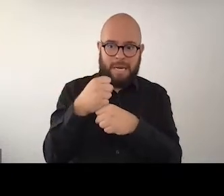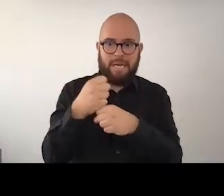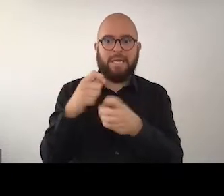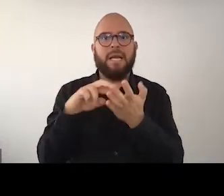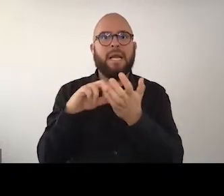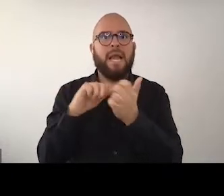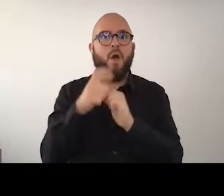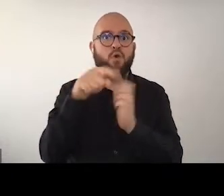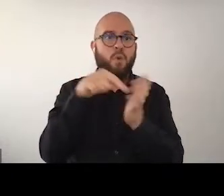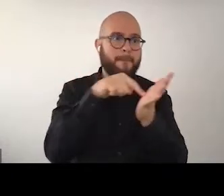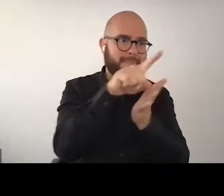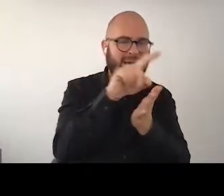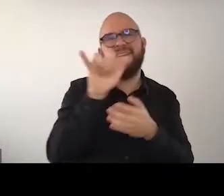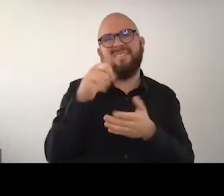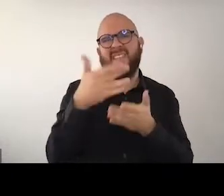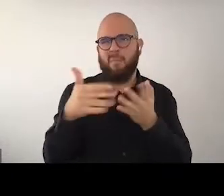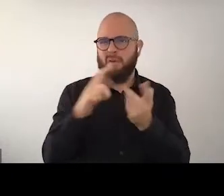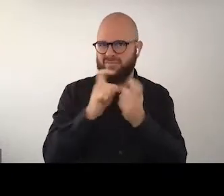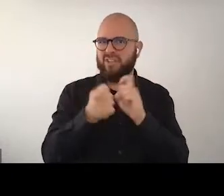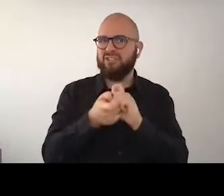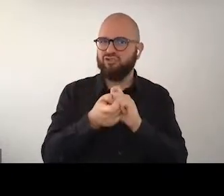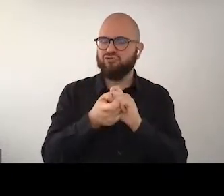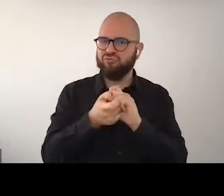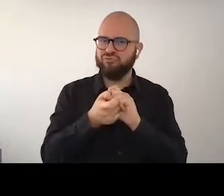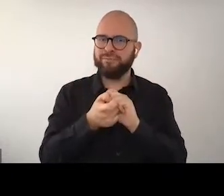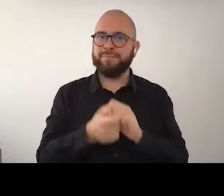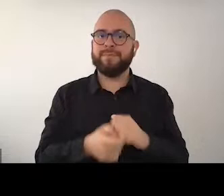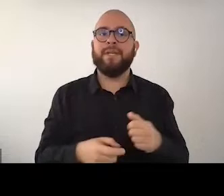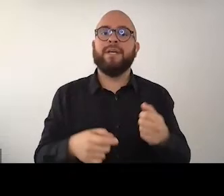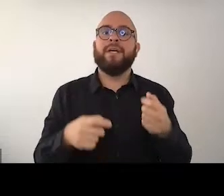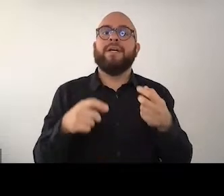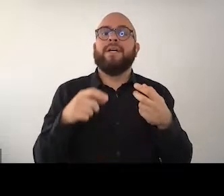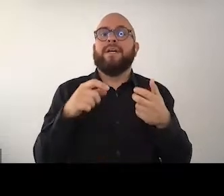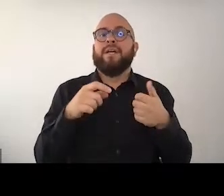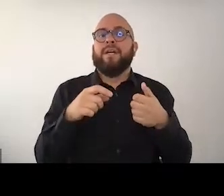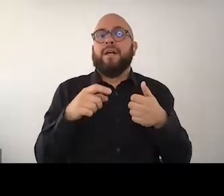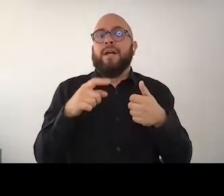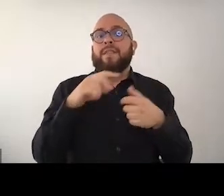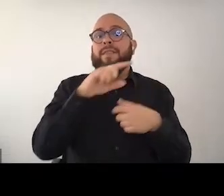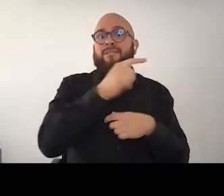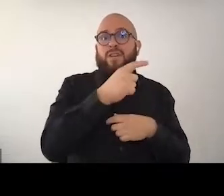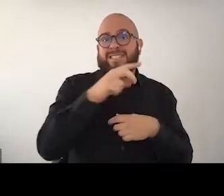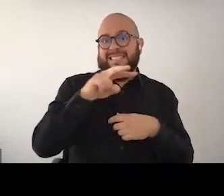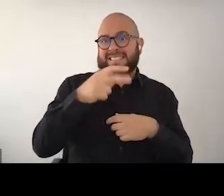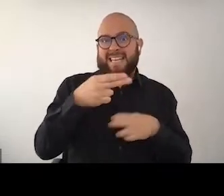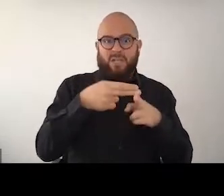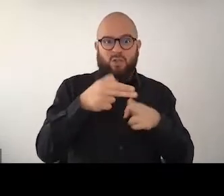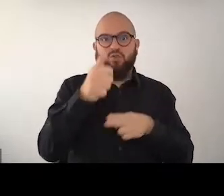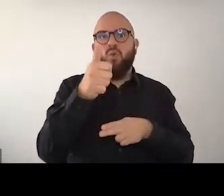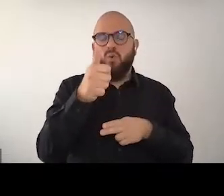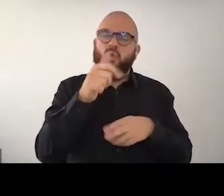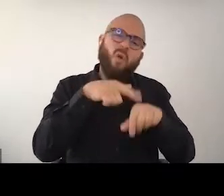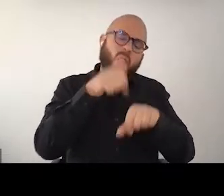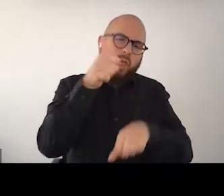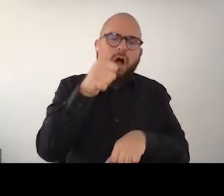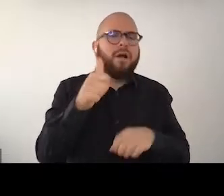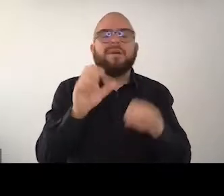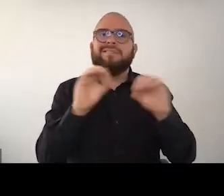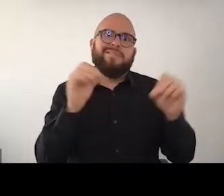for them has changed. The first and second shorter and longer spots have no additional payment to the performer.